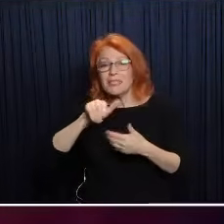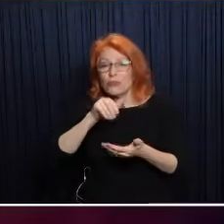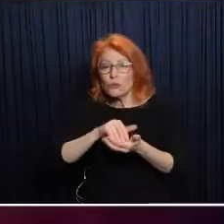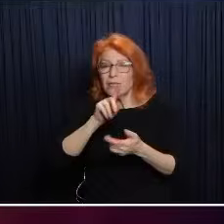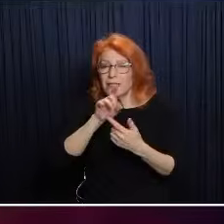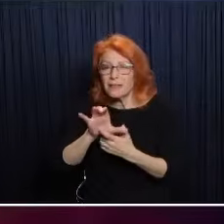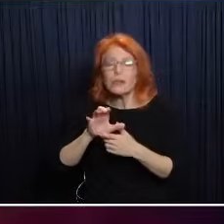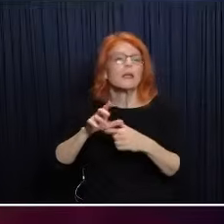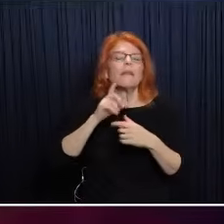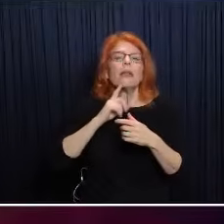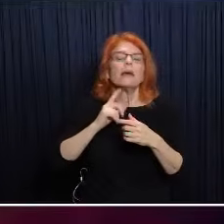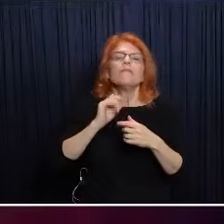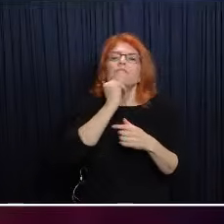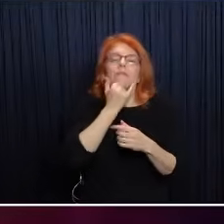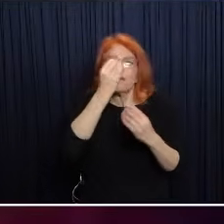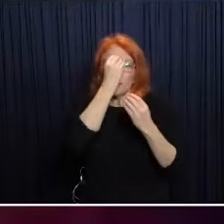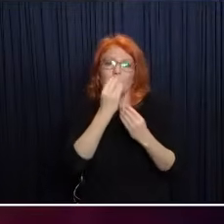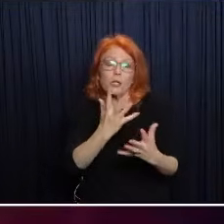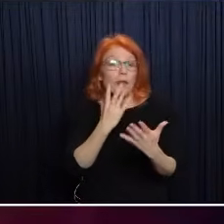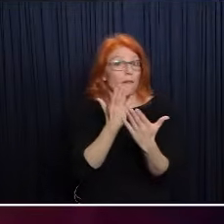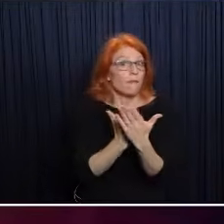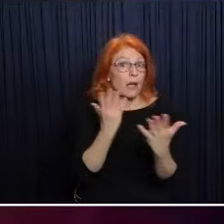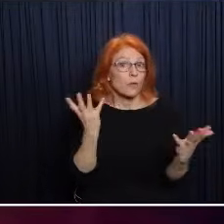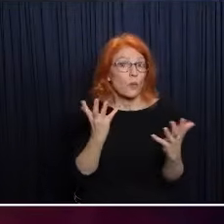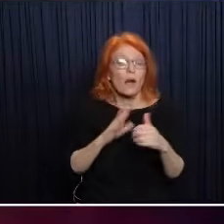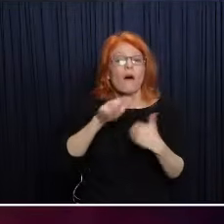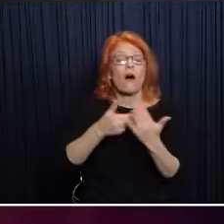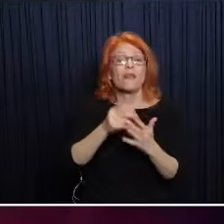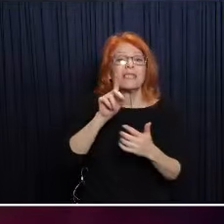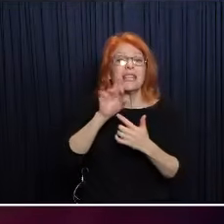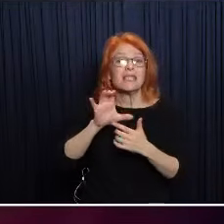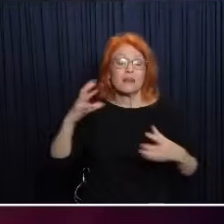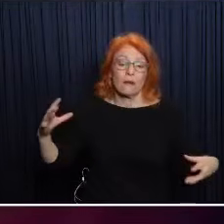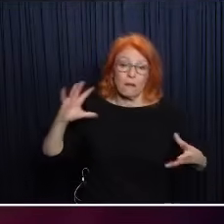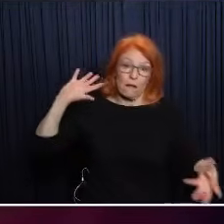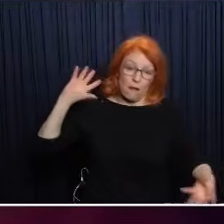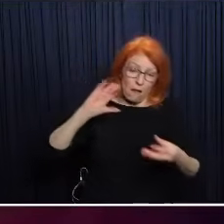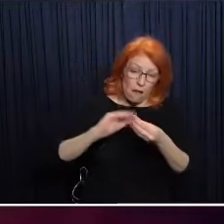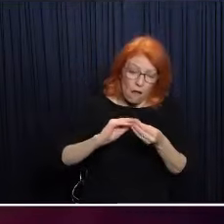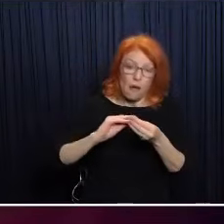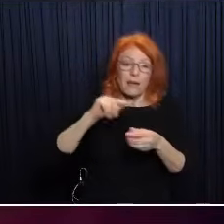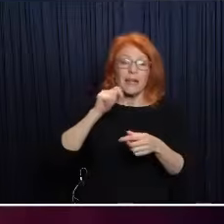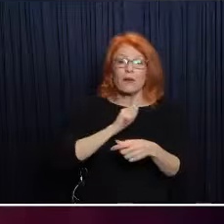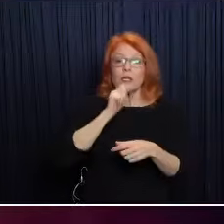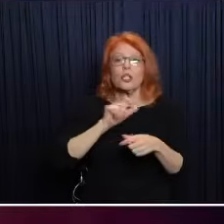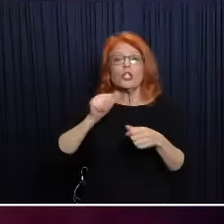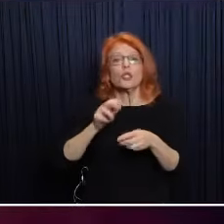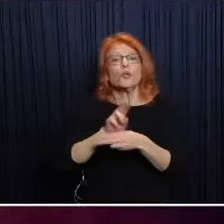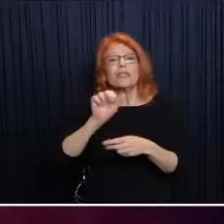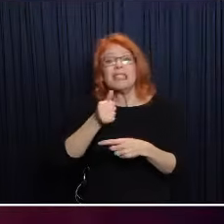WE NEED FOR ARIZONANS. FINALLY ON THE DATA CENTERS, THIS IS AGAIN, MISINFORMATION.